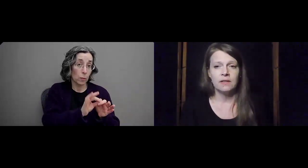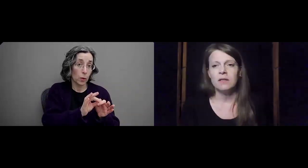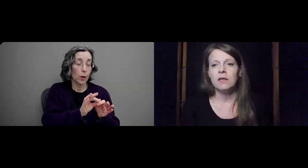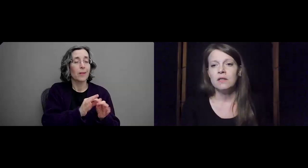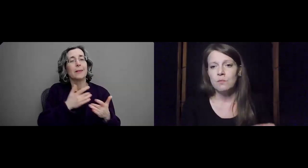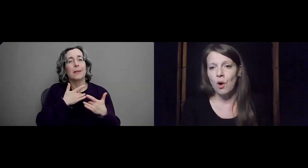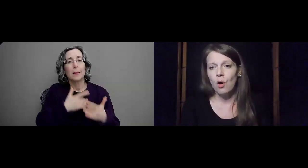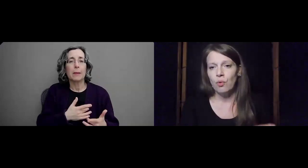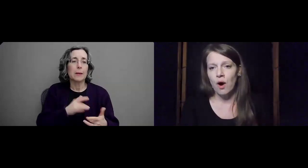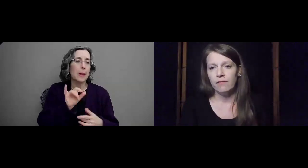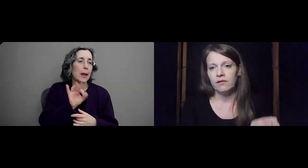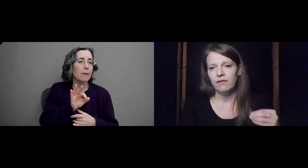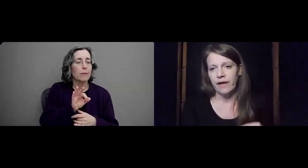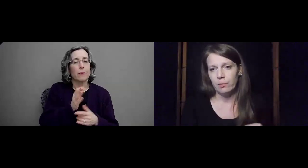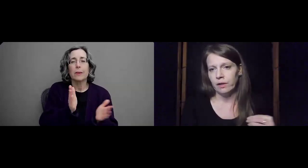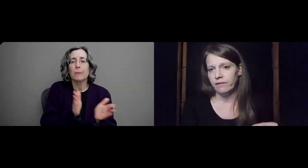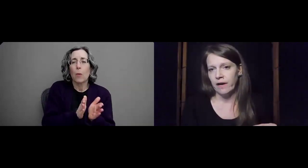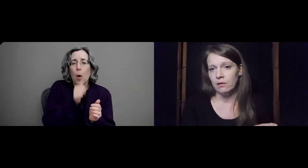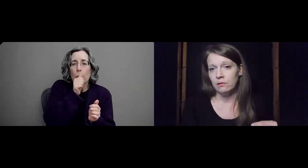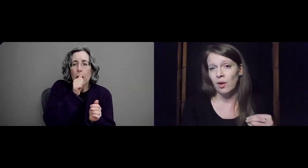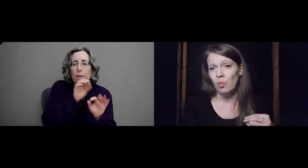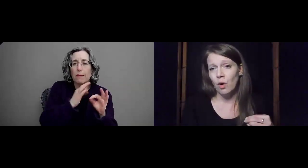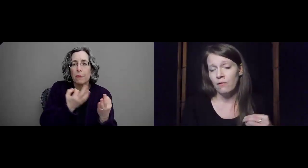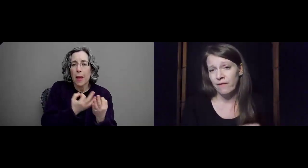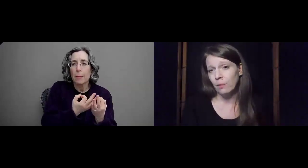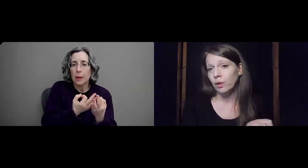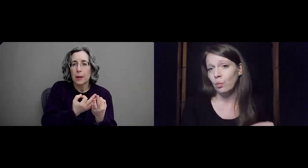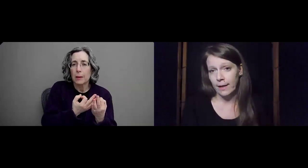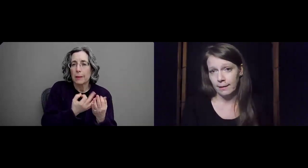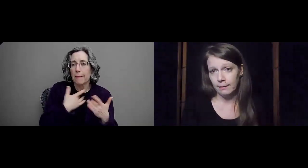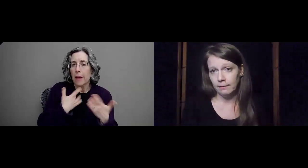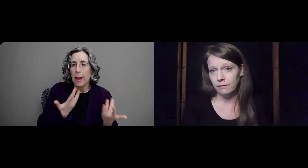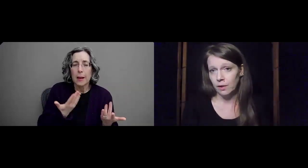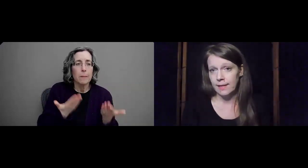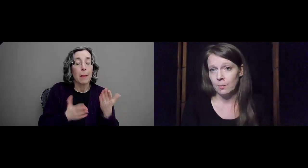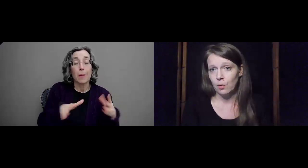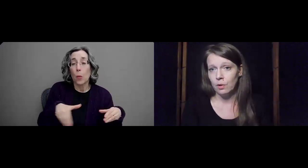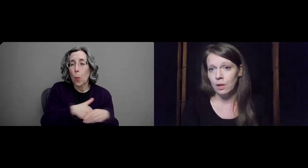interpreter and pay for them themselves. Usually that is for something that is a small,